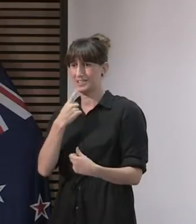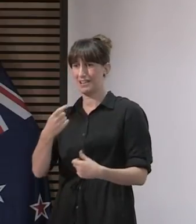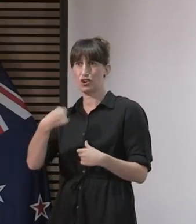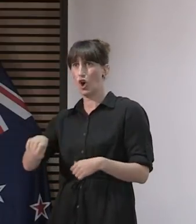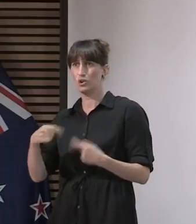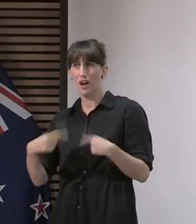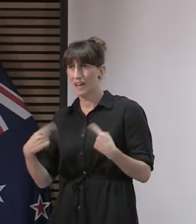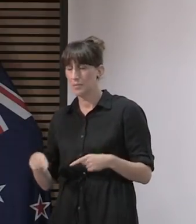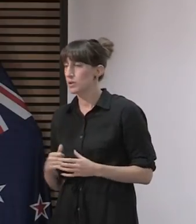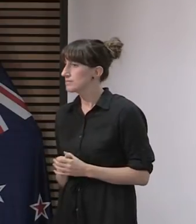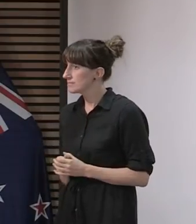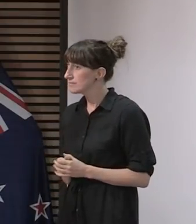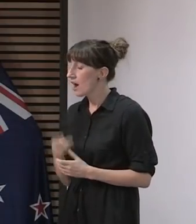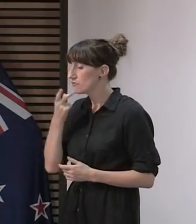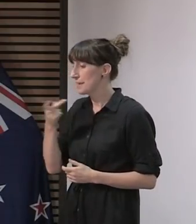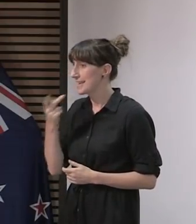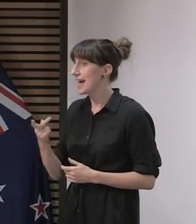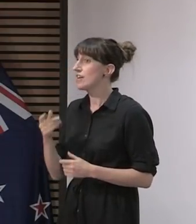than it usually would.